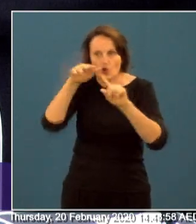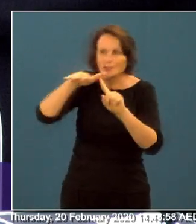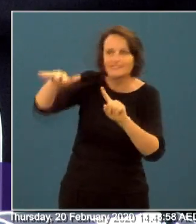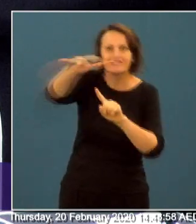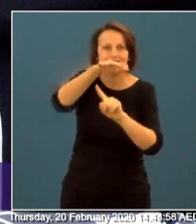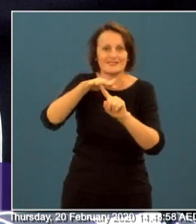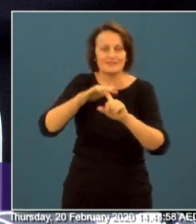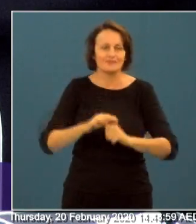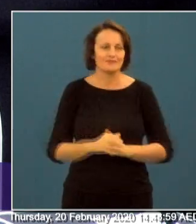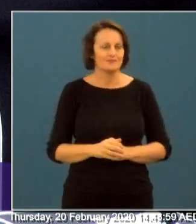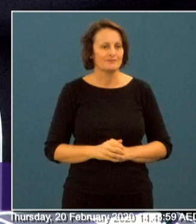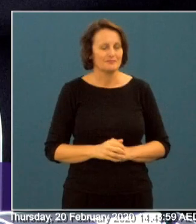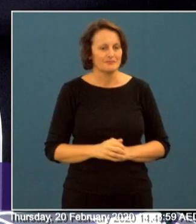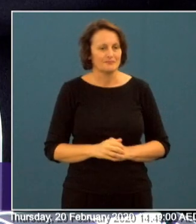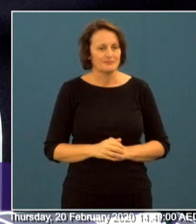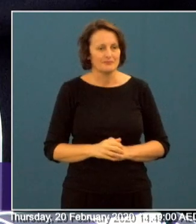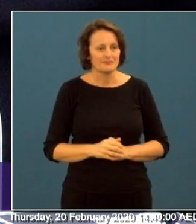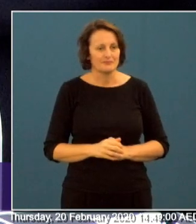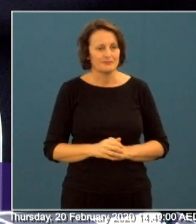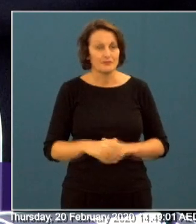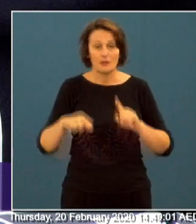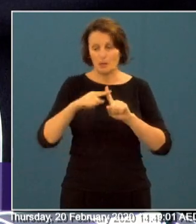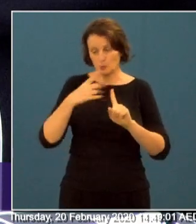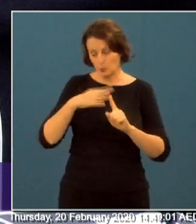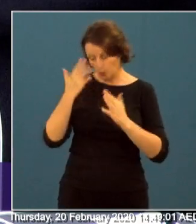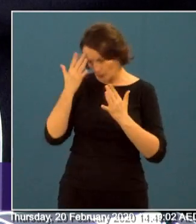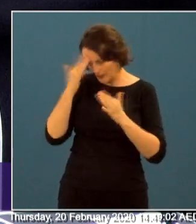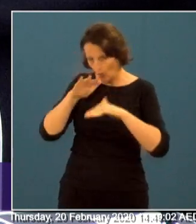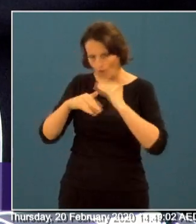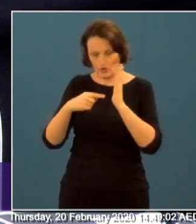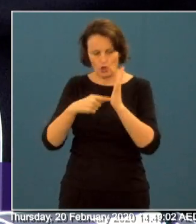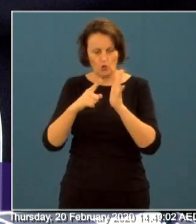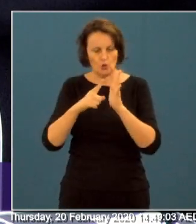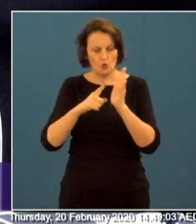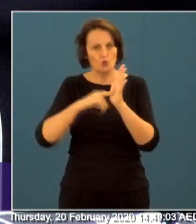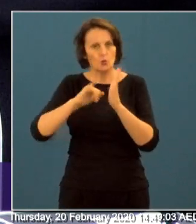with improving skills of health professionals, to better support people with intellectual disability.